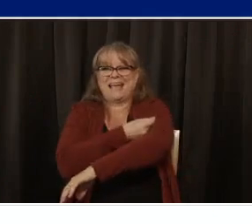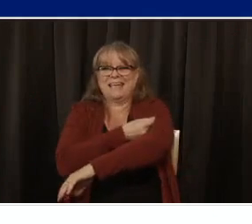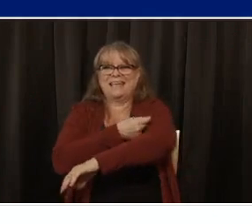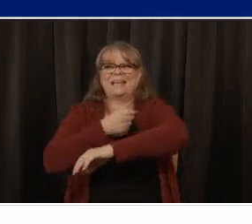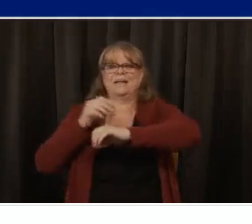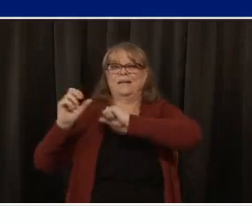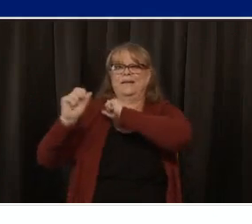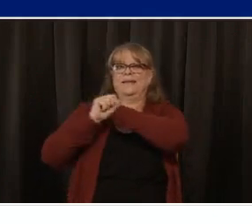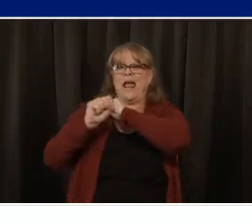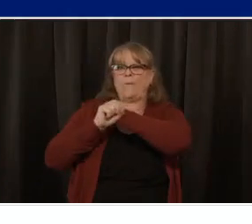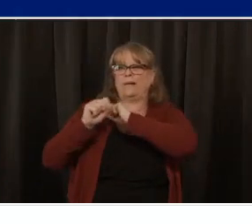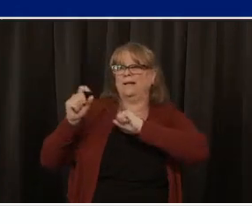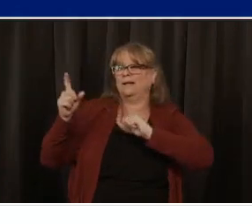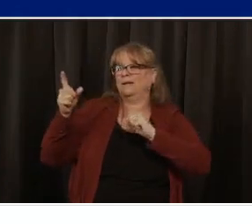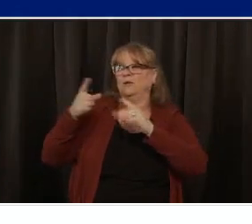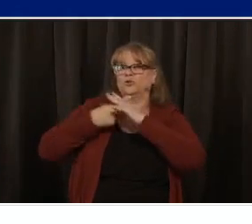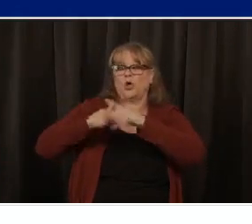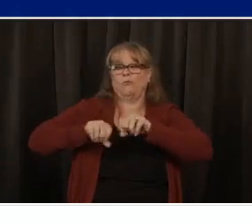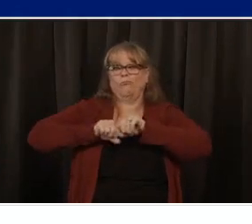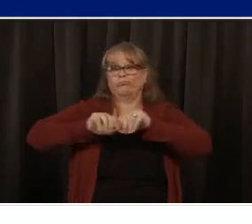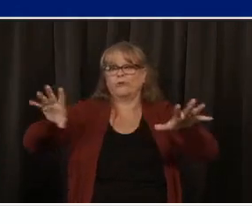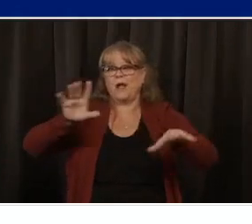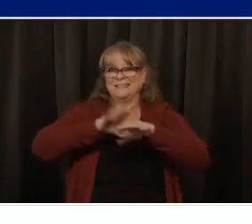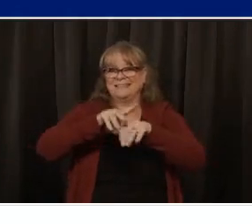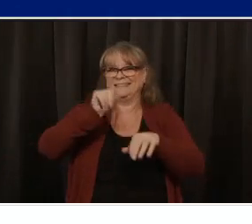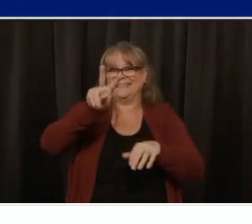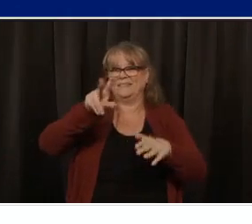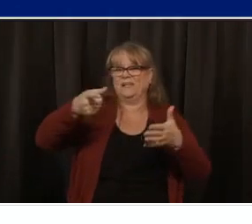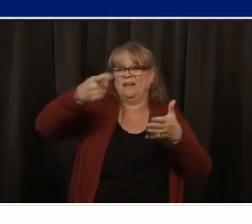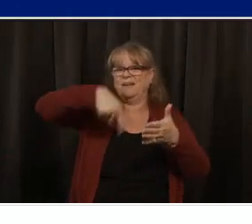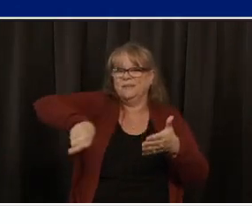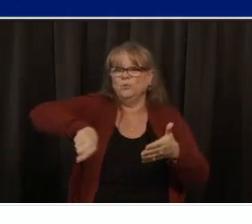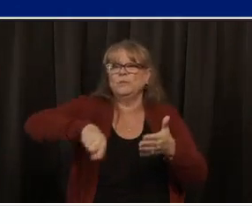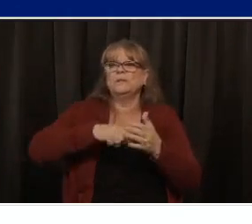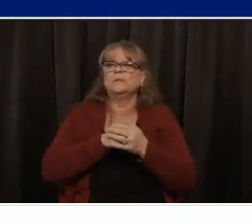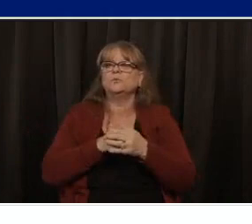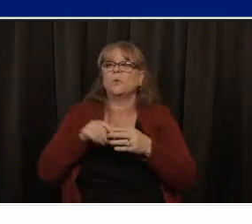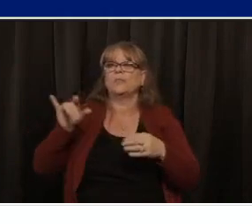out to people that people 16 And older anywhere in Colorado, are eligible to get vaccinated.